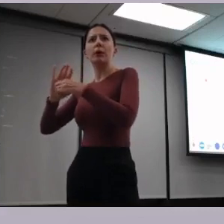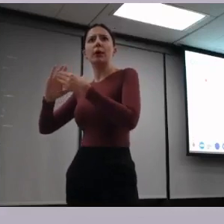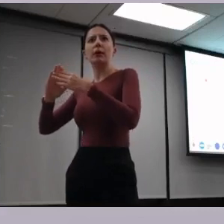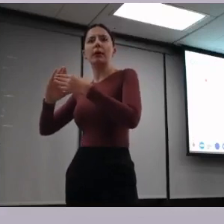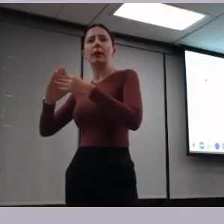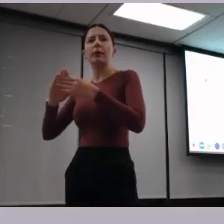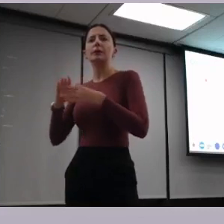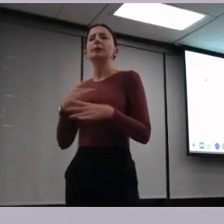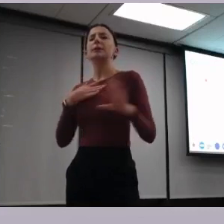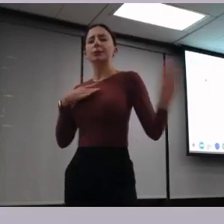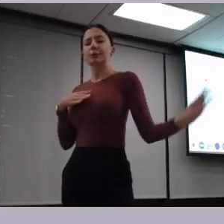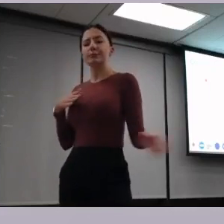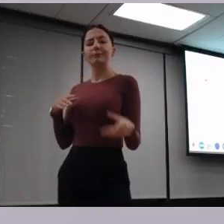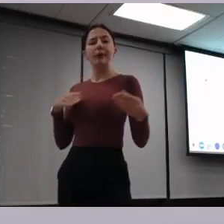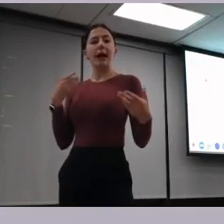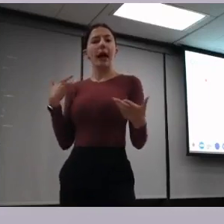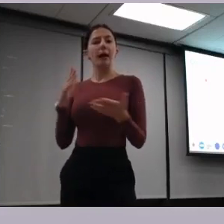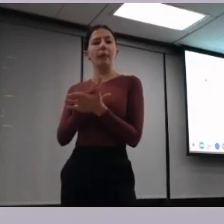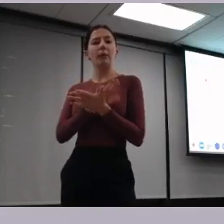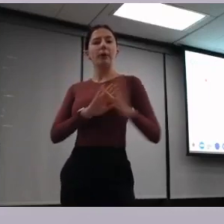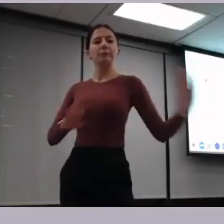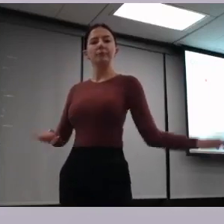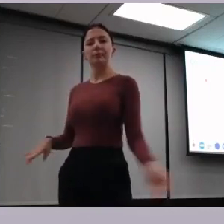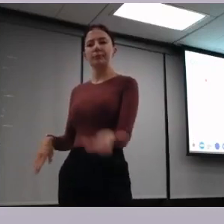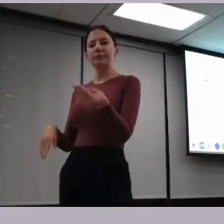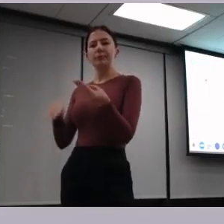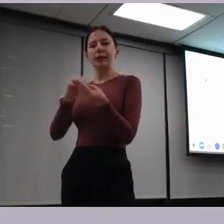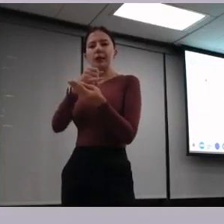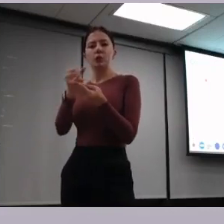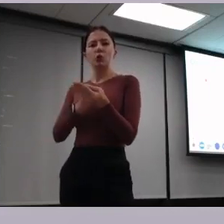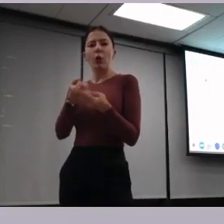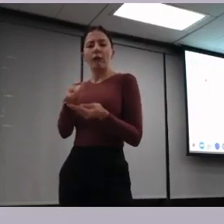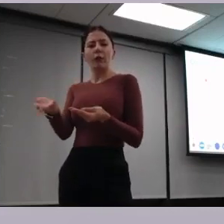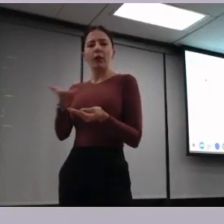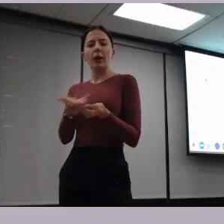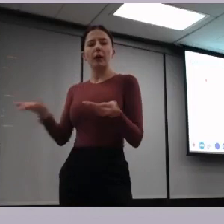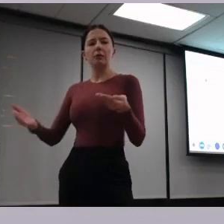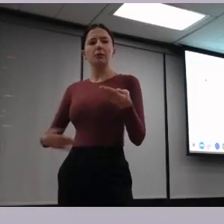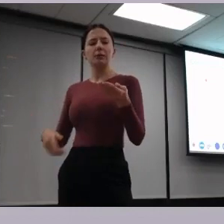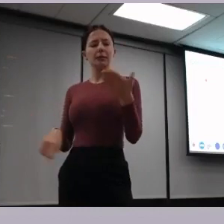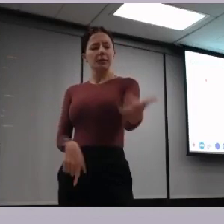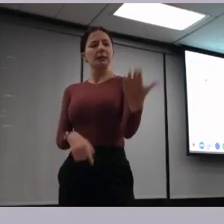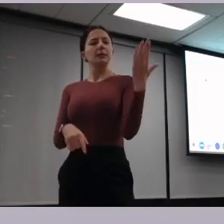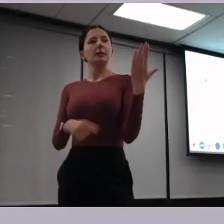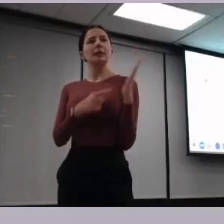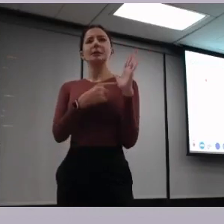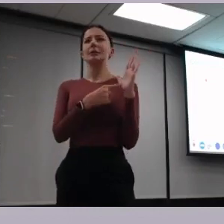piece of paper and drew a couple of things and it read a lot. There's a lot of good promise here.